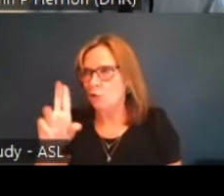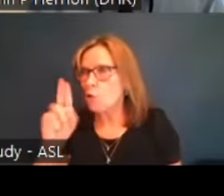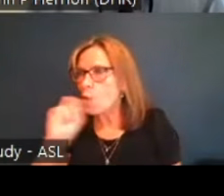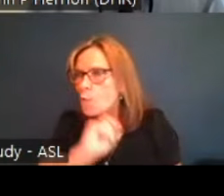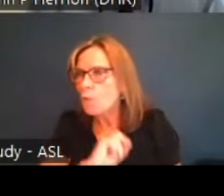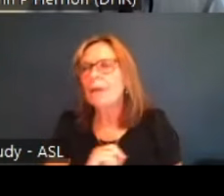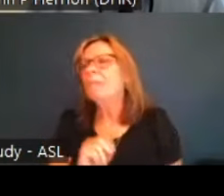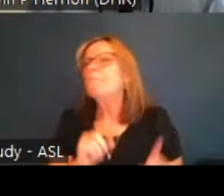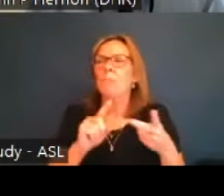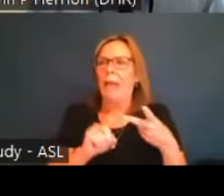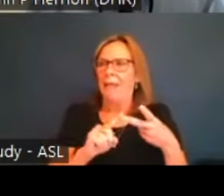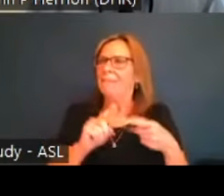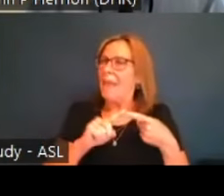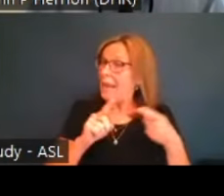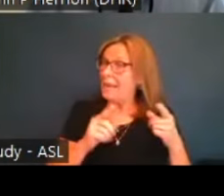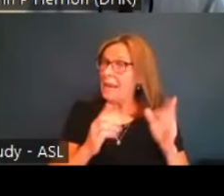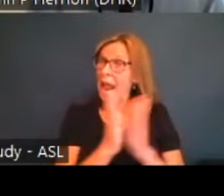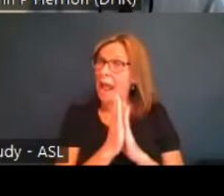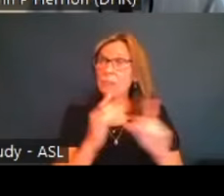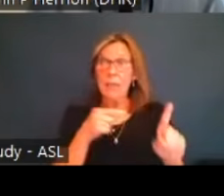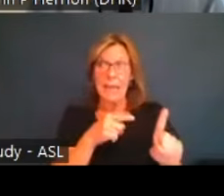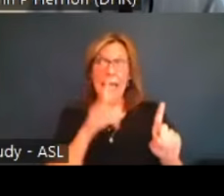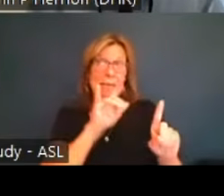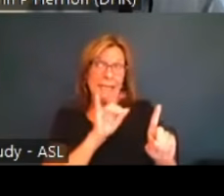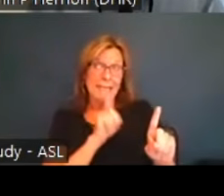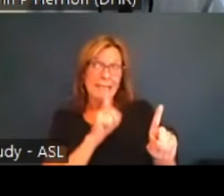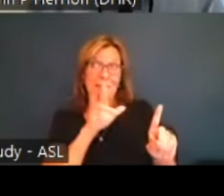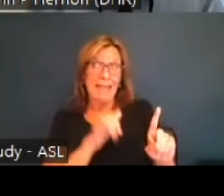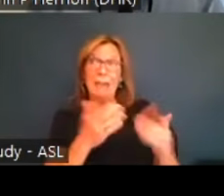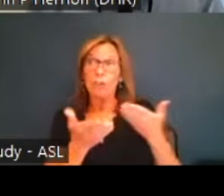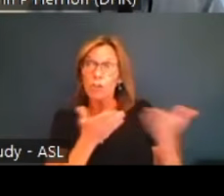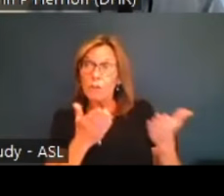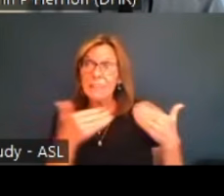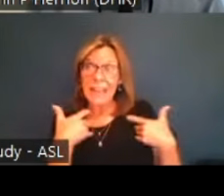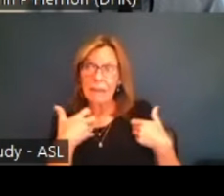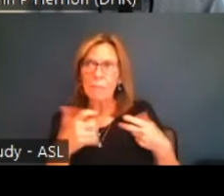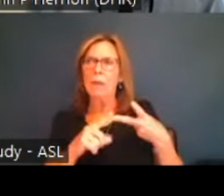dog been professionally trained, I want papers, I want the certificate,